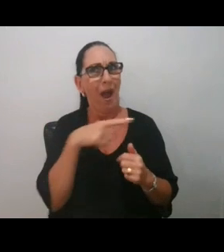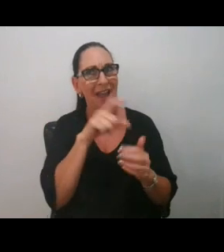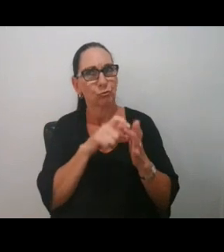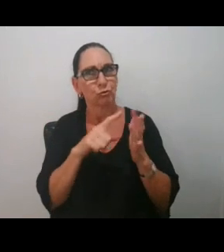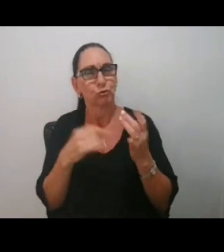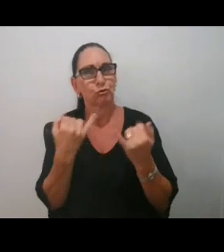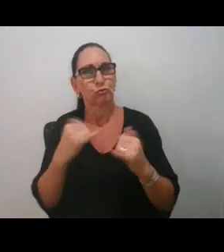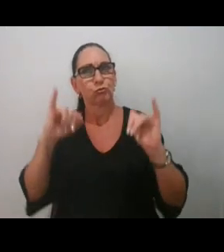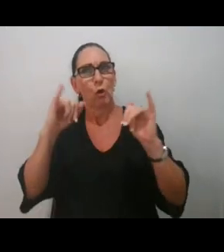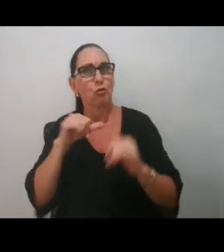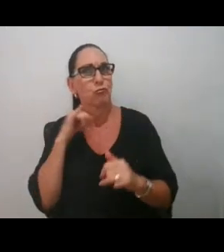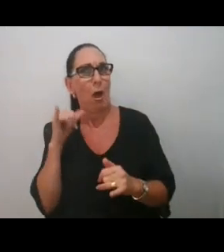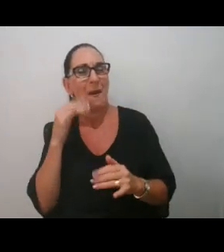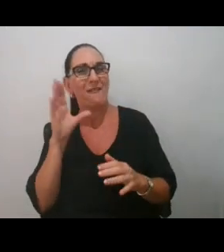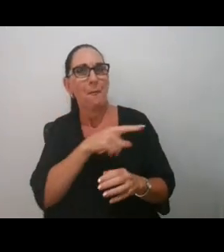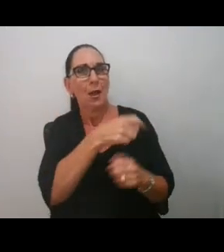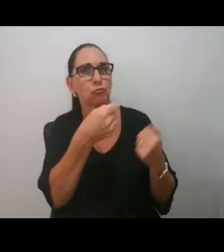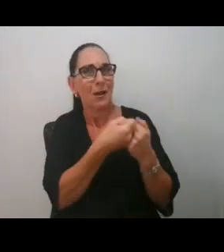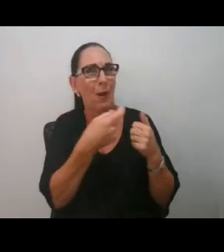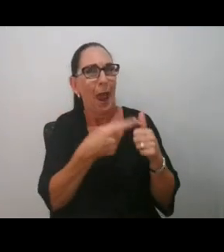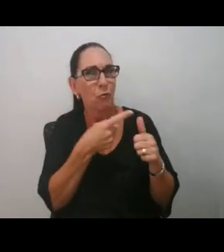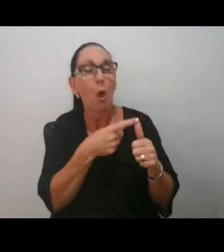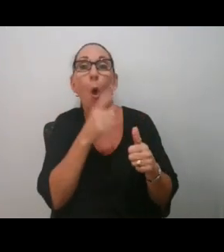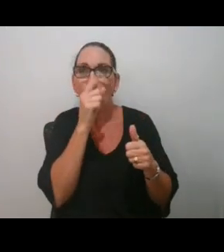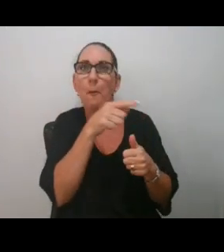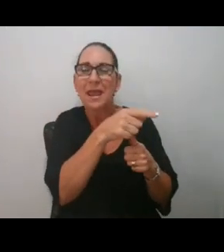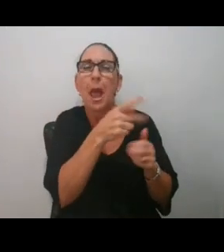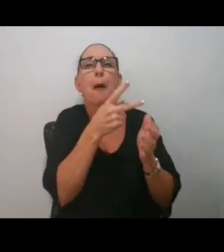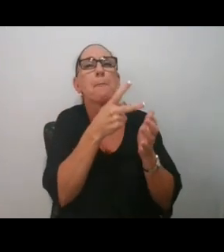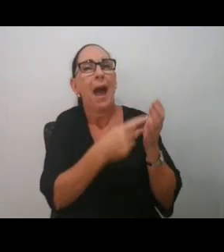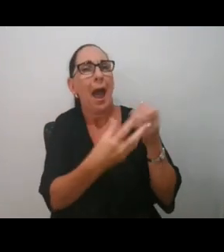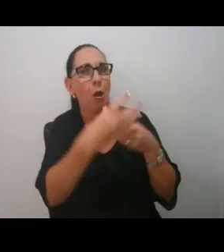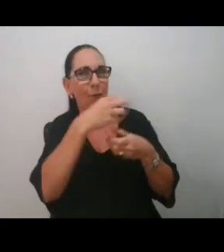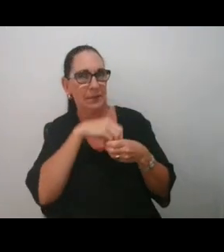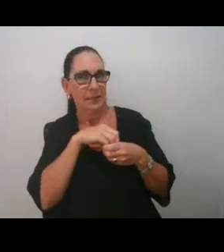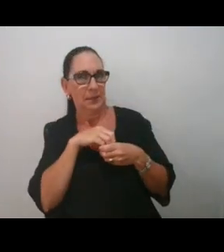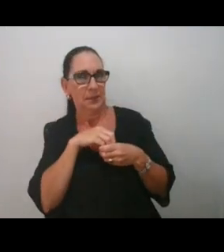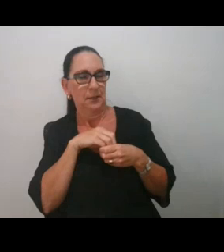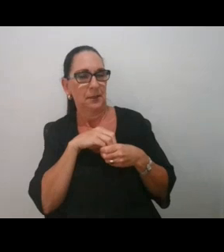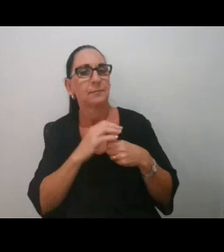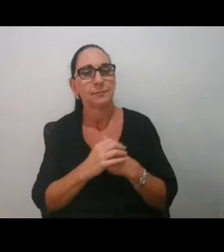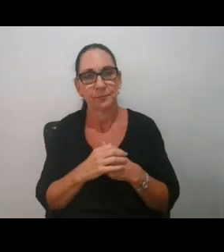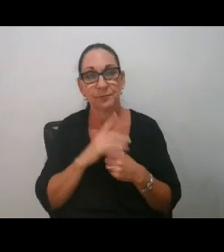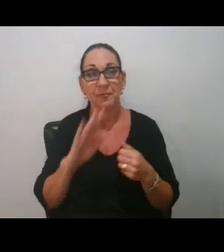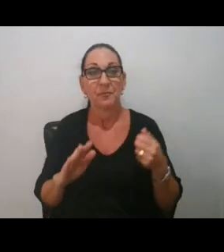it does have to be um a contributing factor to the offending with QDAC the sentences involve a